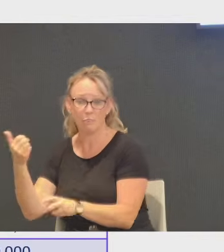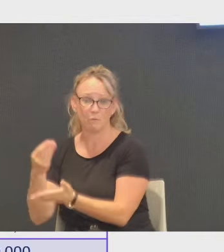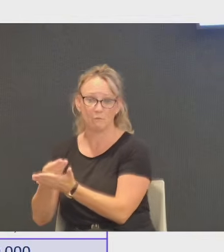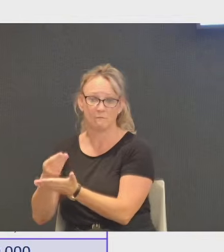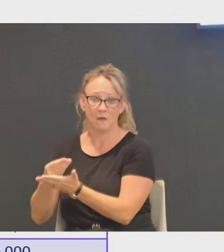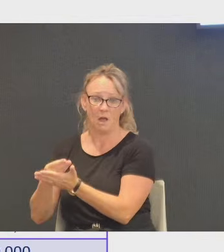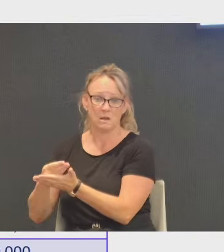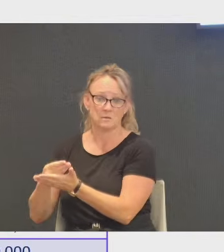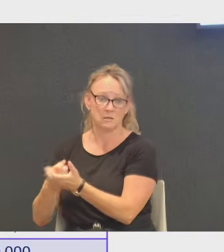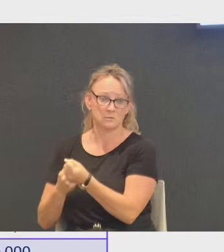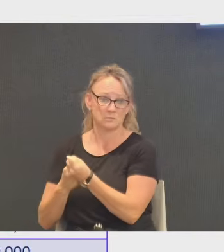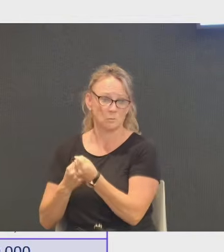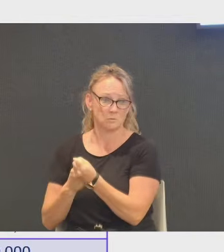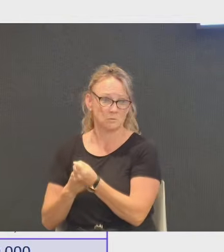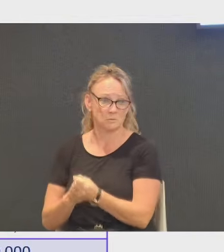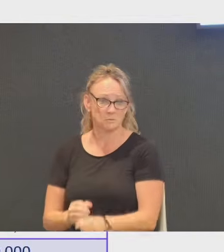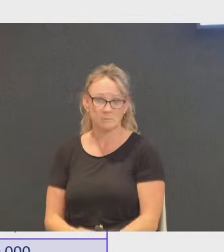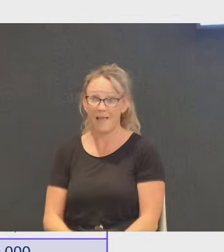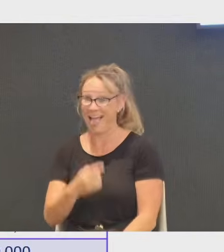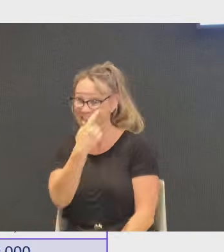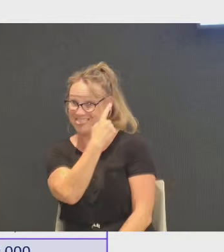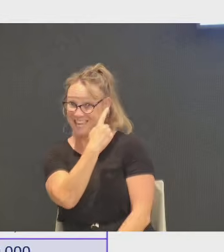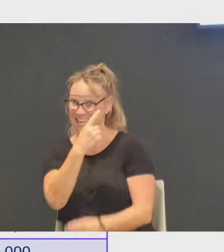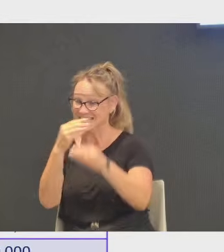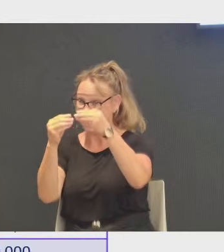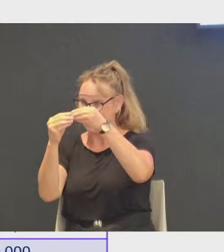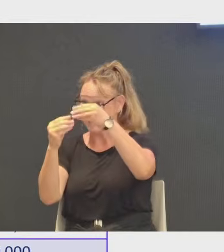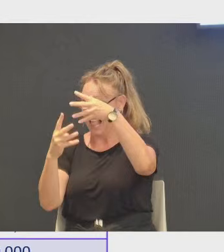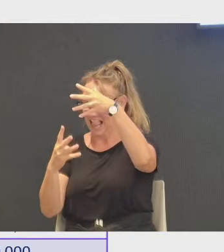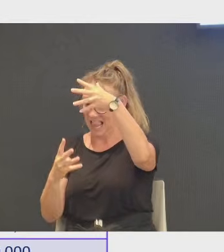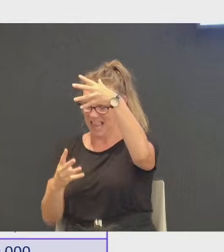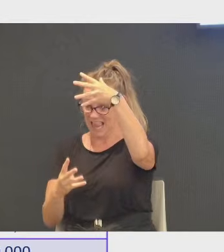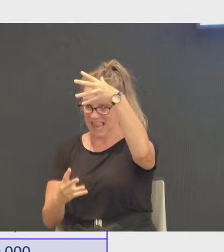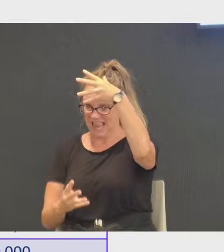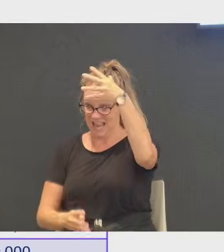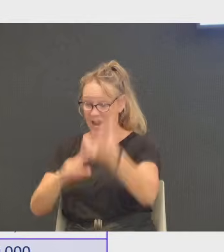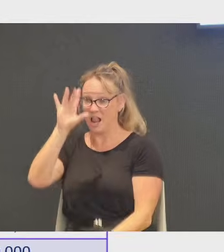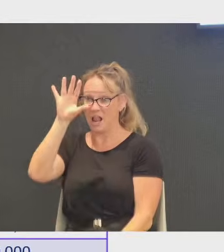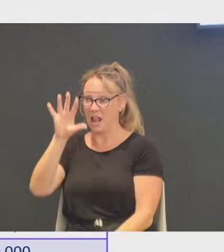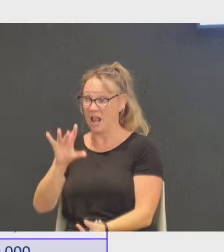This is this is actually the list of the $36 million in reductions. I will not go